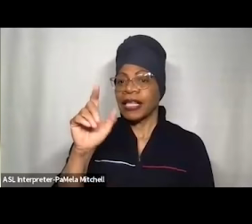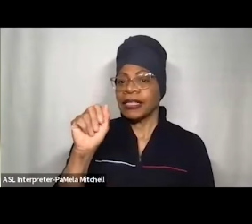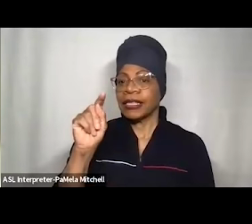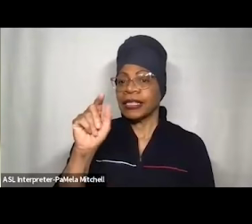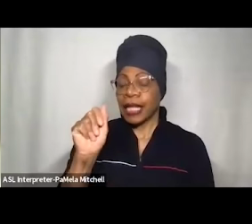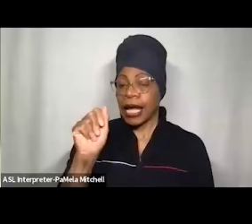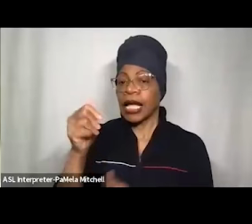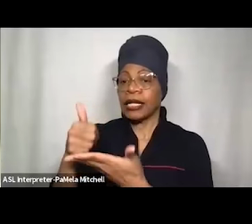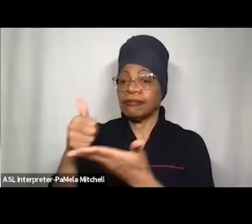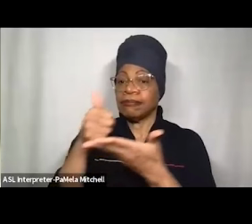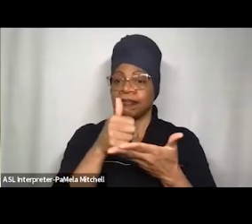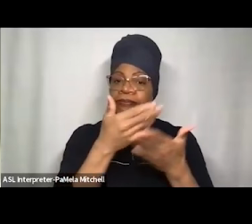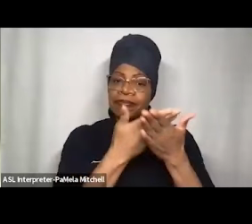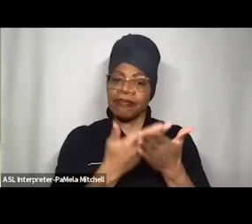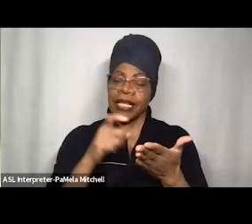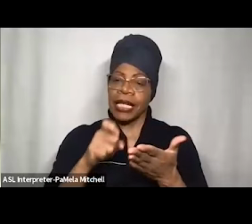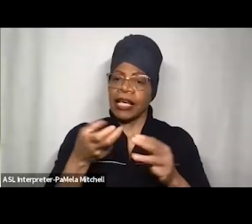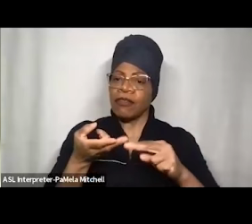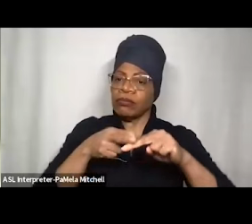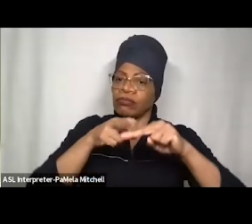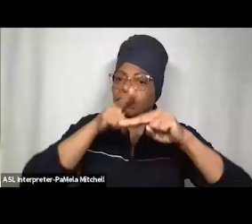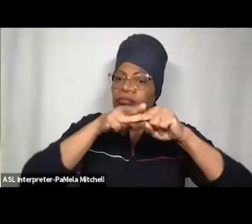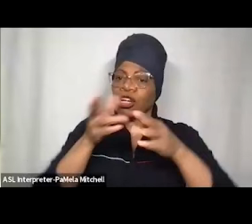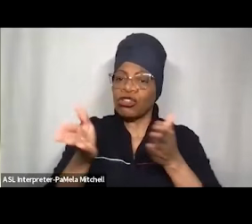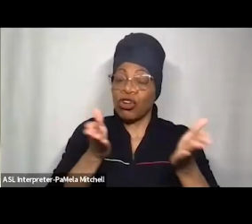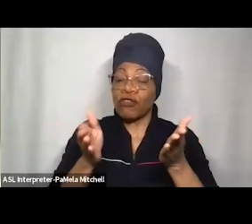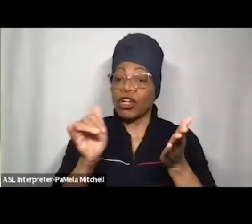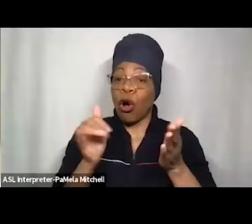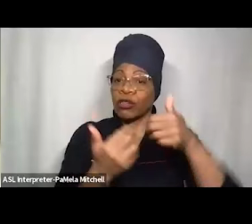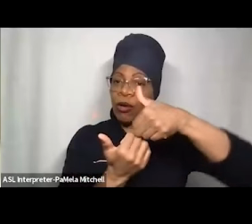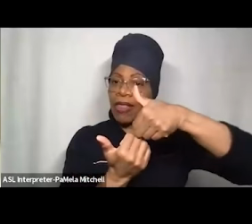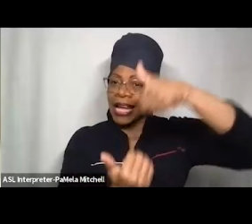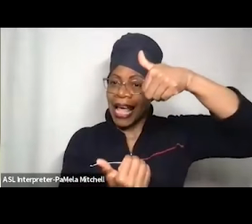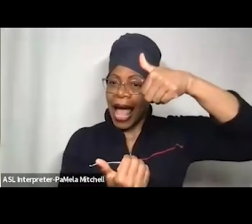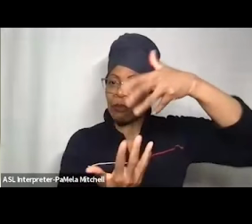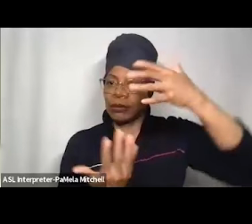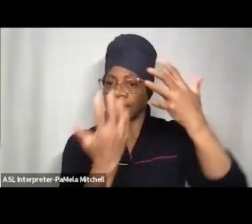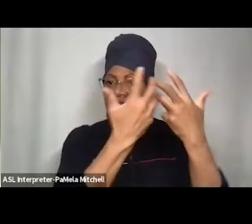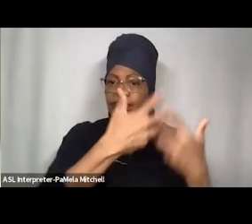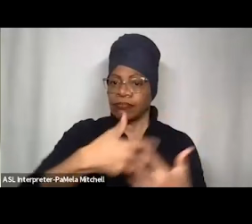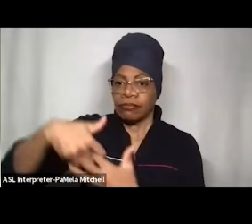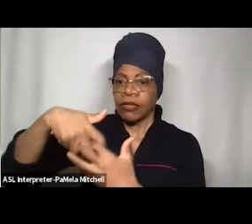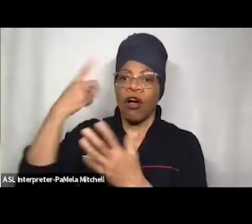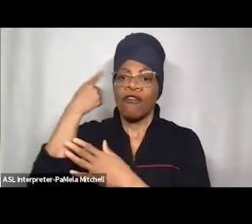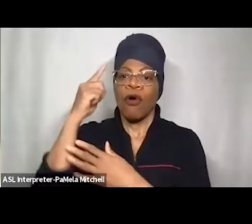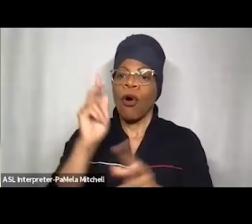for increasing services and fulfilling the gap for people who otherwise would cycle back